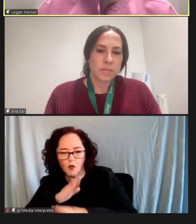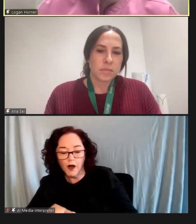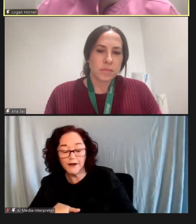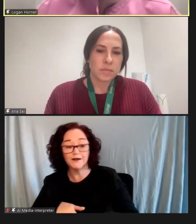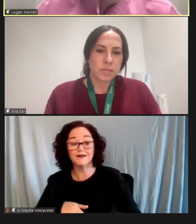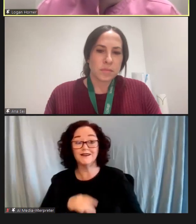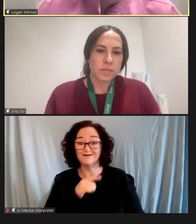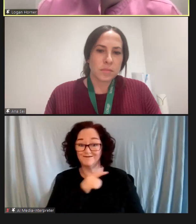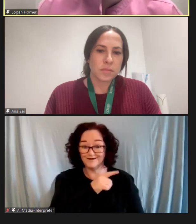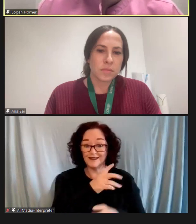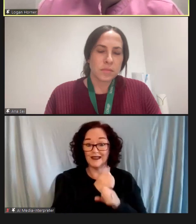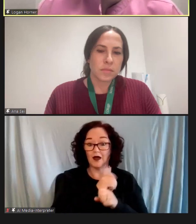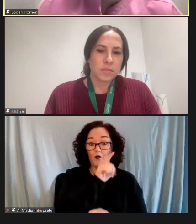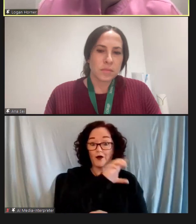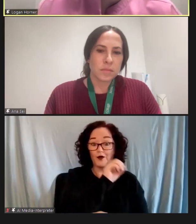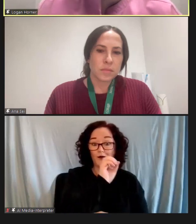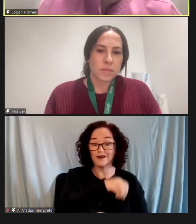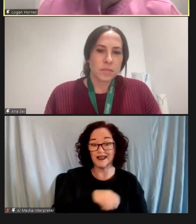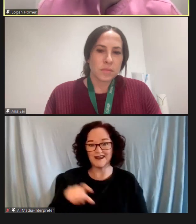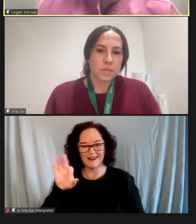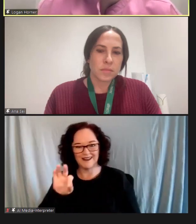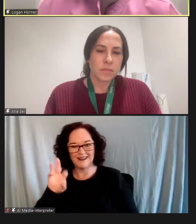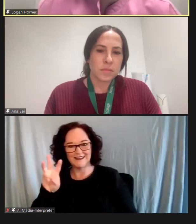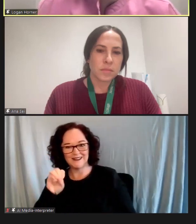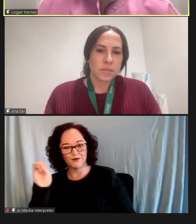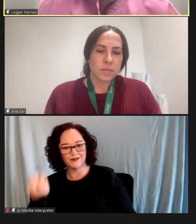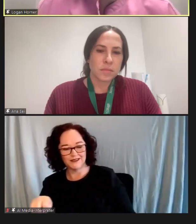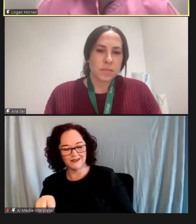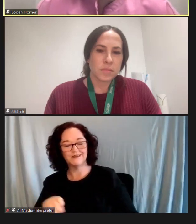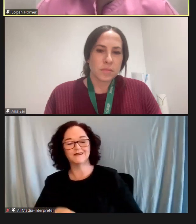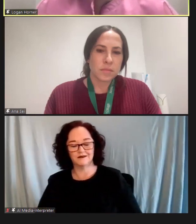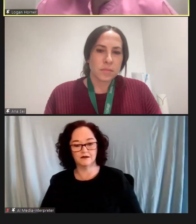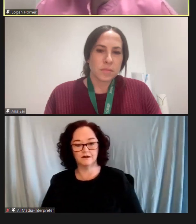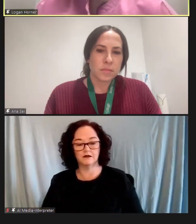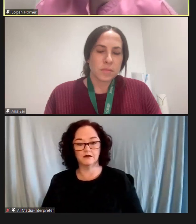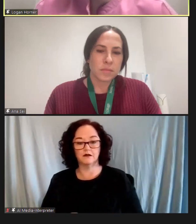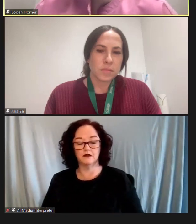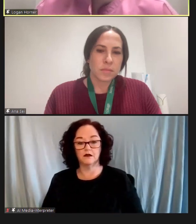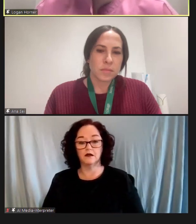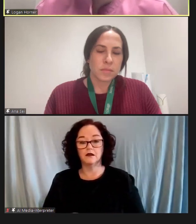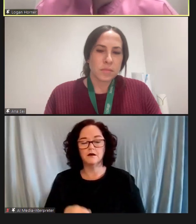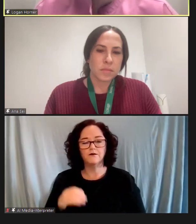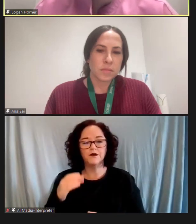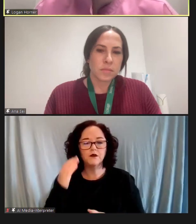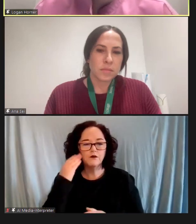96% I like like to tell families when we